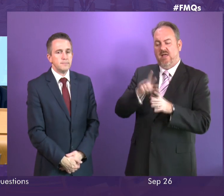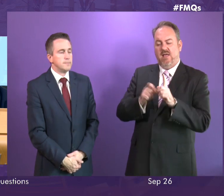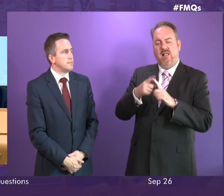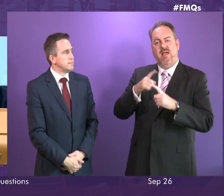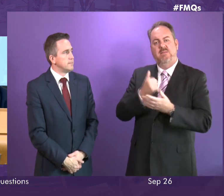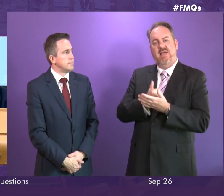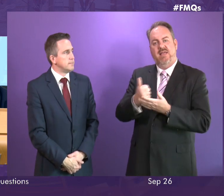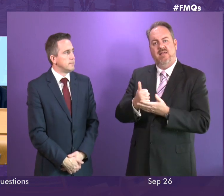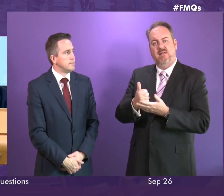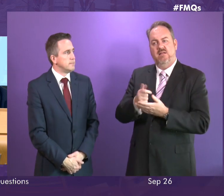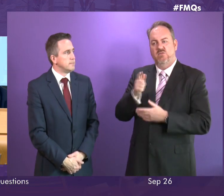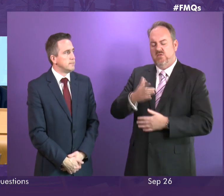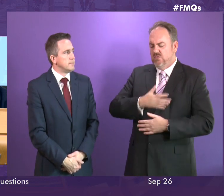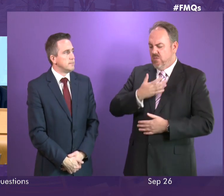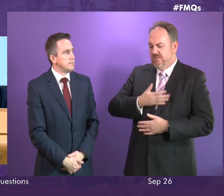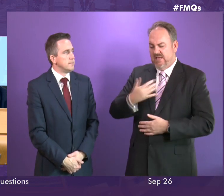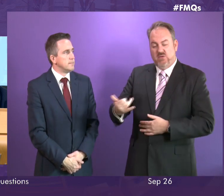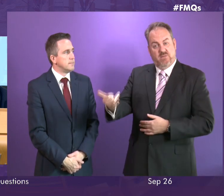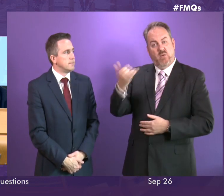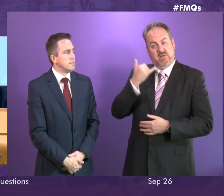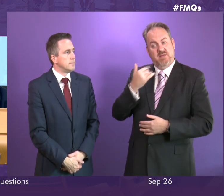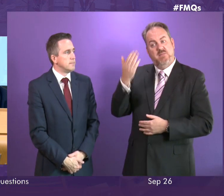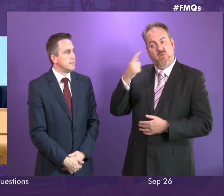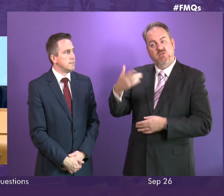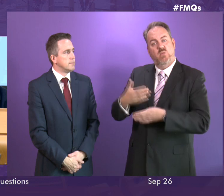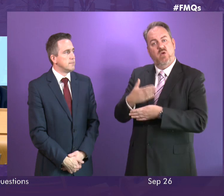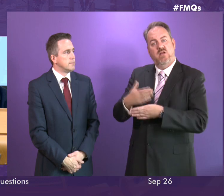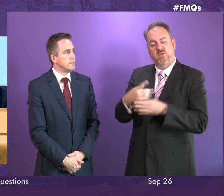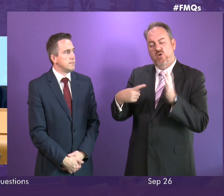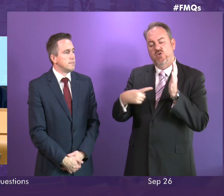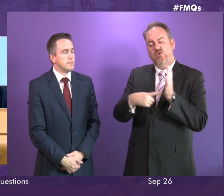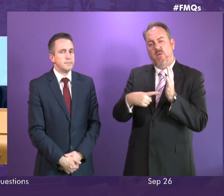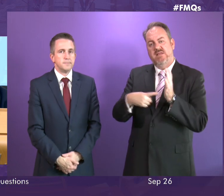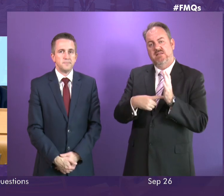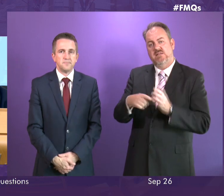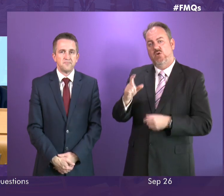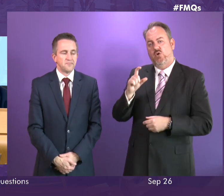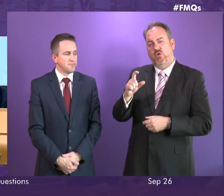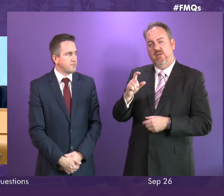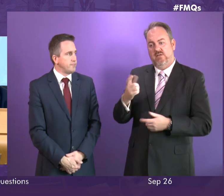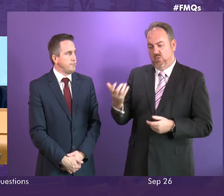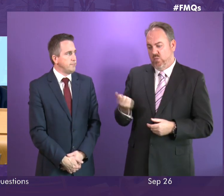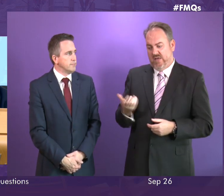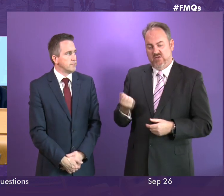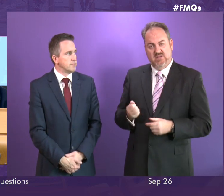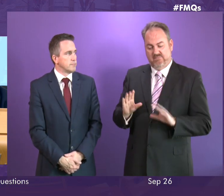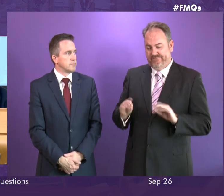was rather distraught because she was an employee of Thomas Cook and she now has no wages to